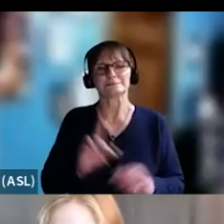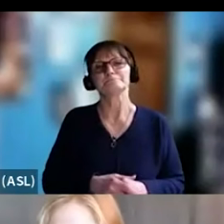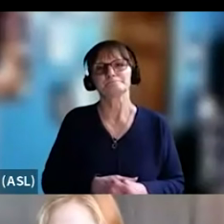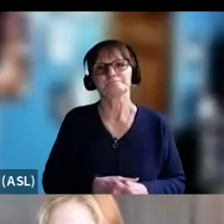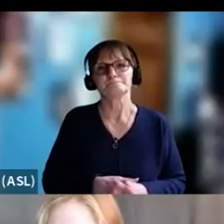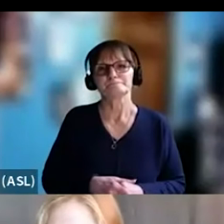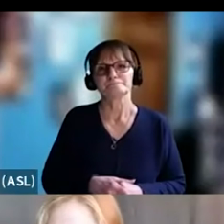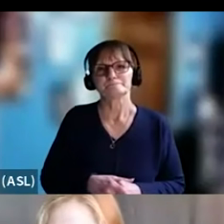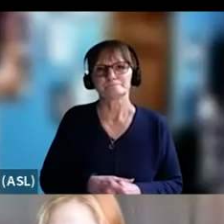Sure.